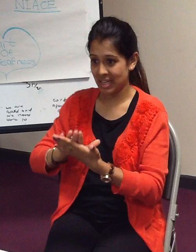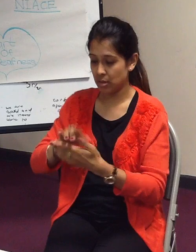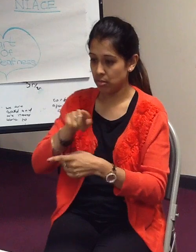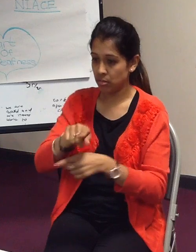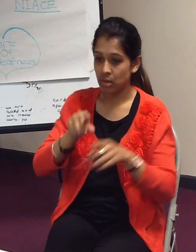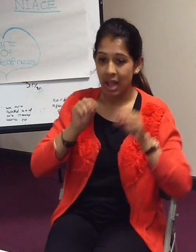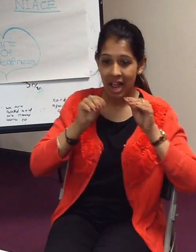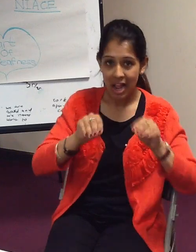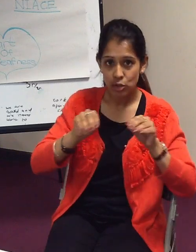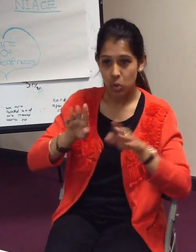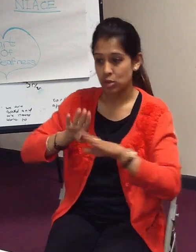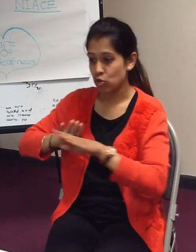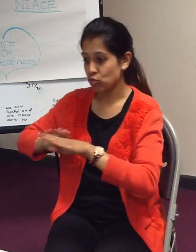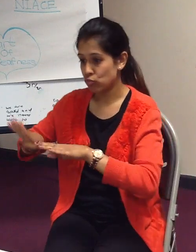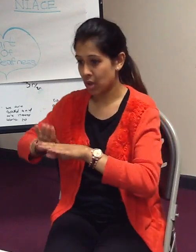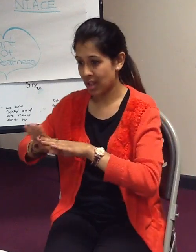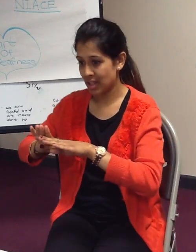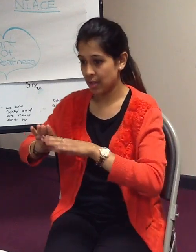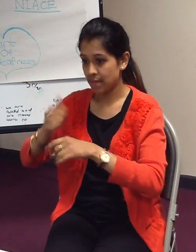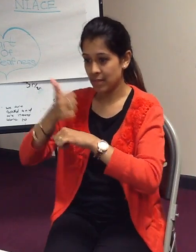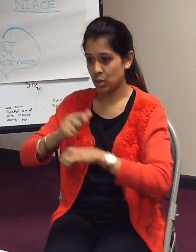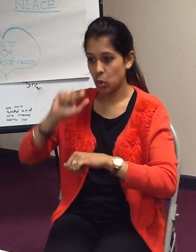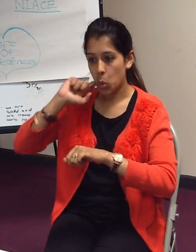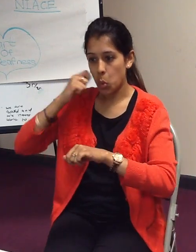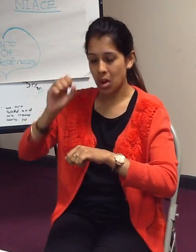This means The Education and Training Foundation